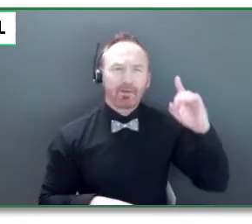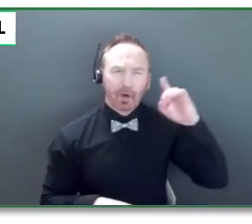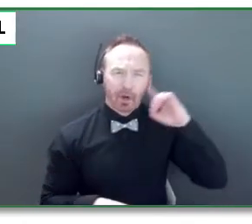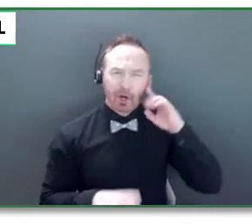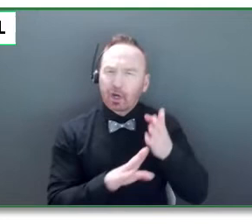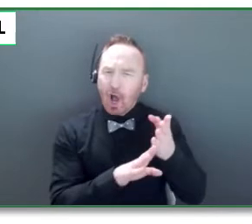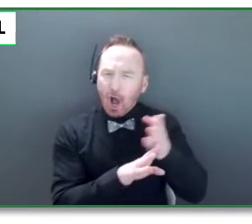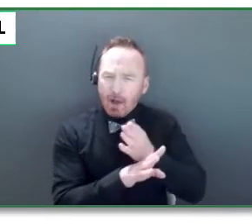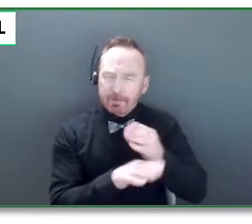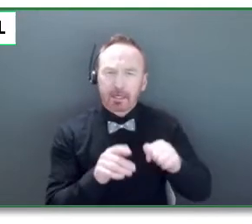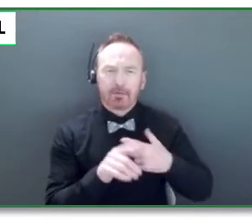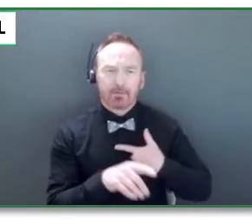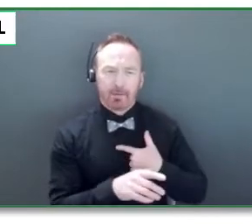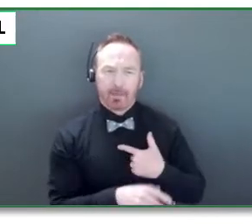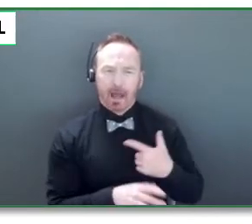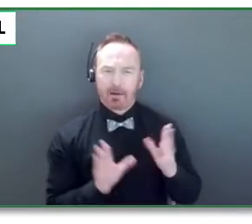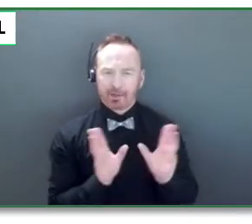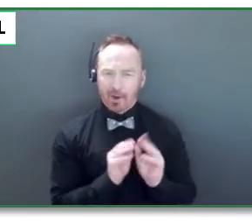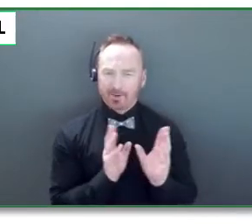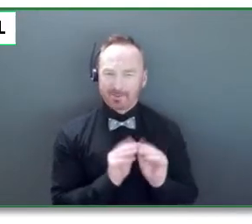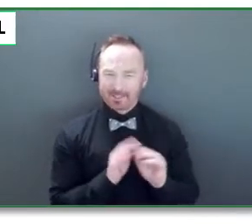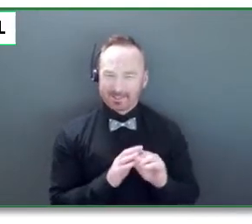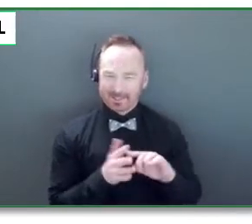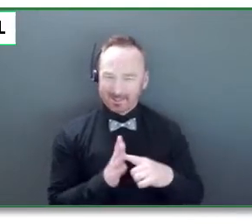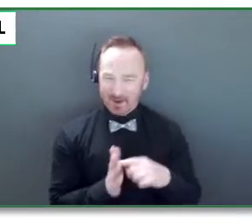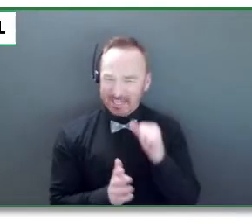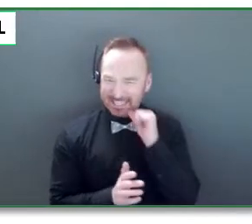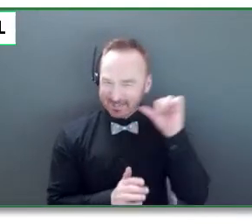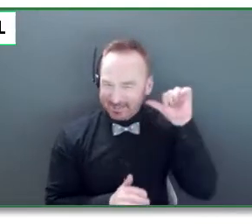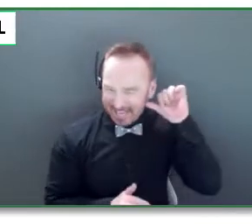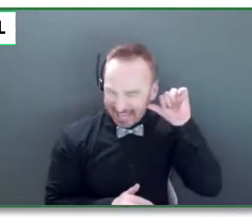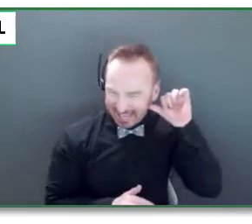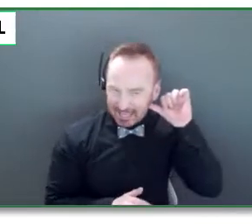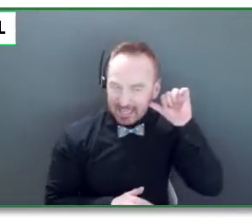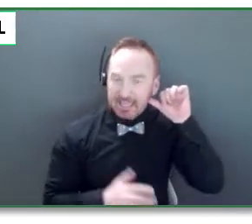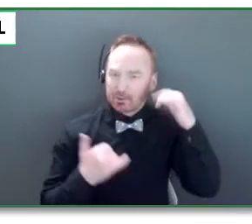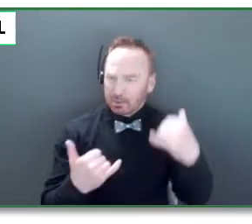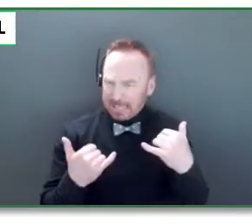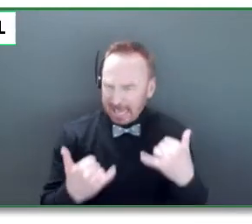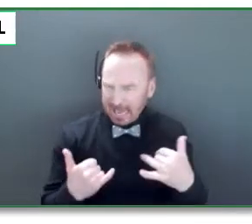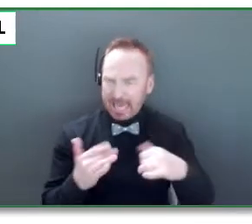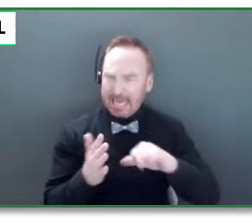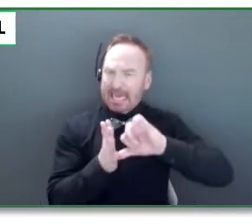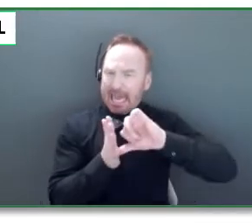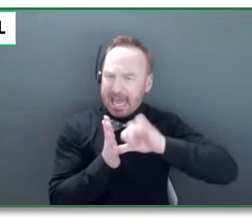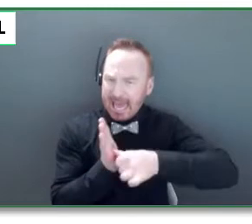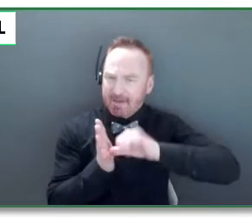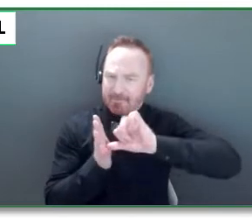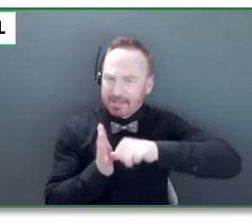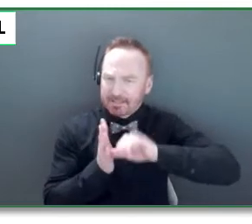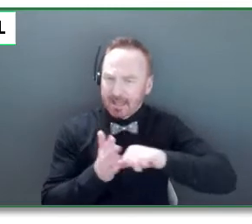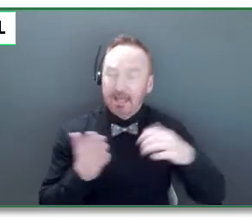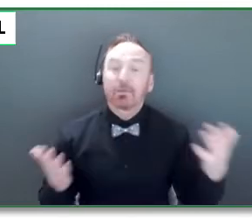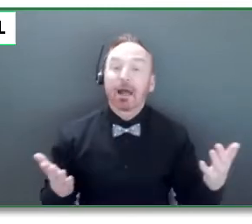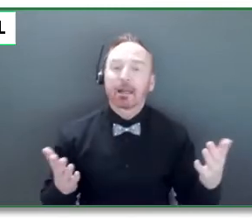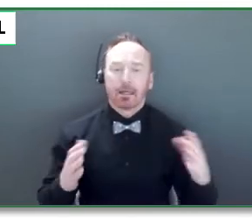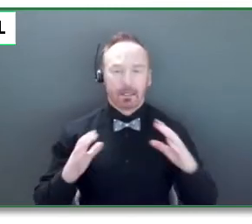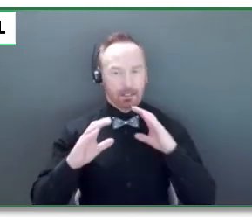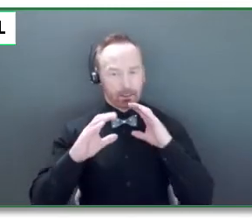how key uh communication is in making sure that everybody understands what they can and can't do and how they